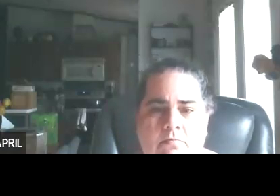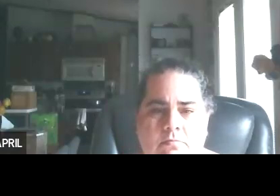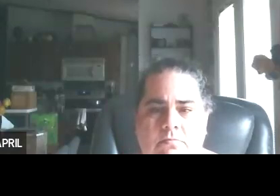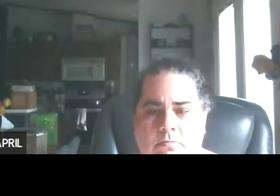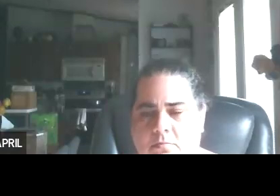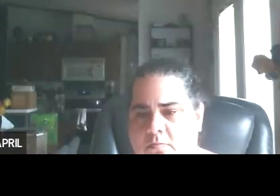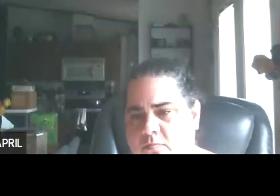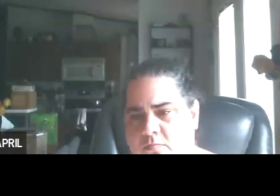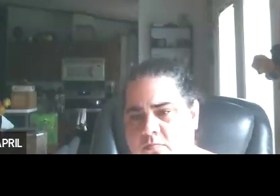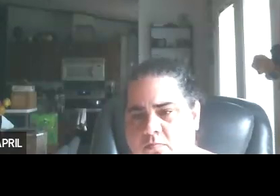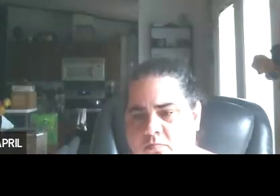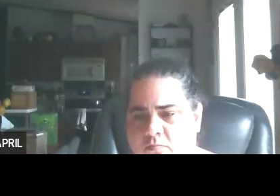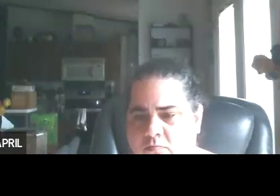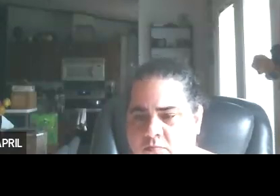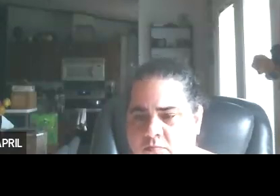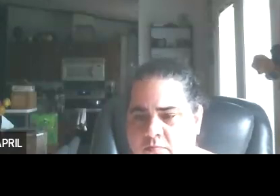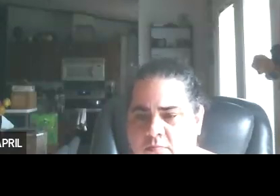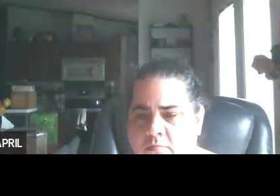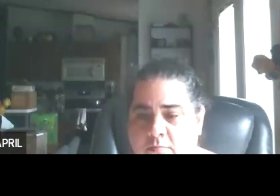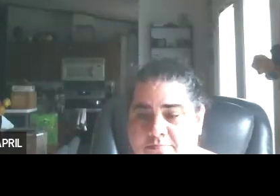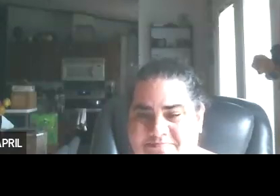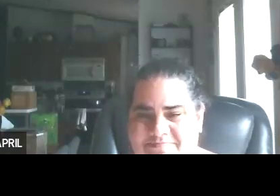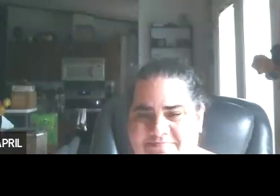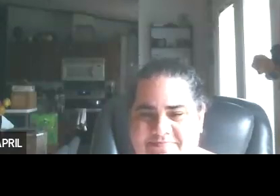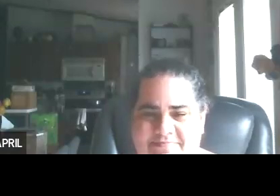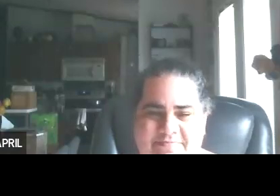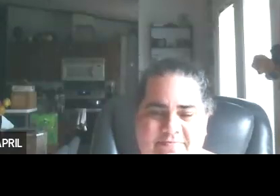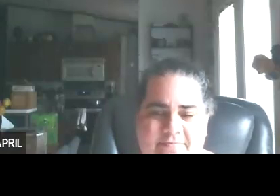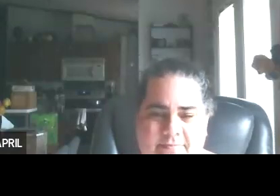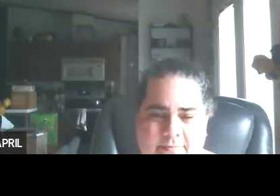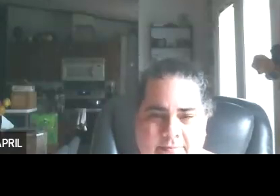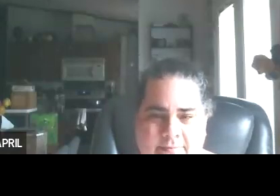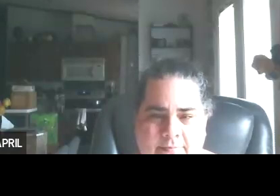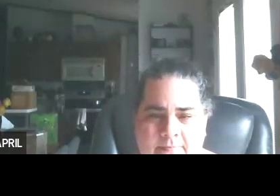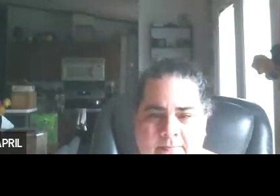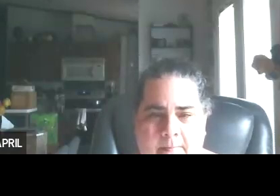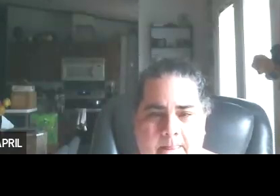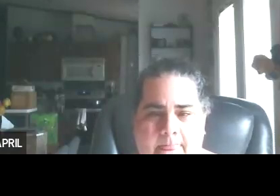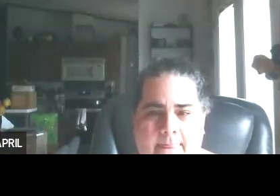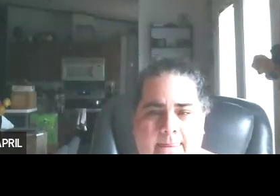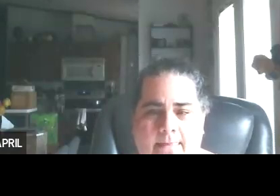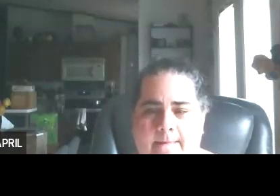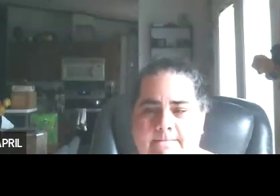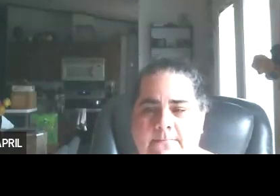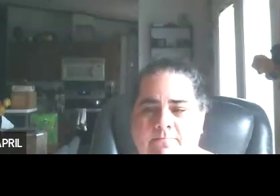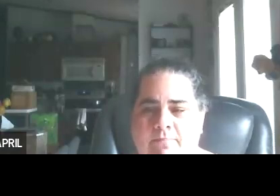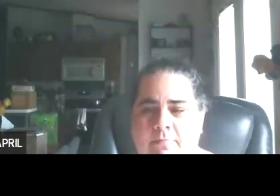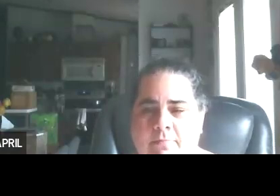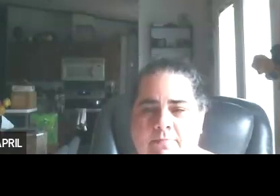Don Dew: you know our cell phone. I can't do anything with that, because Don Dew: by time they would decide whether to sign. Let me sign or not.